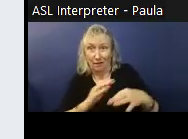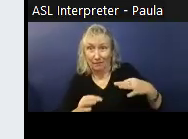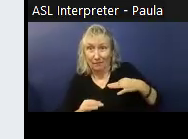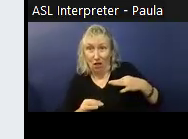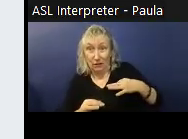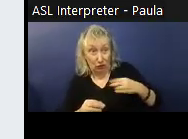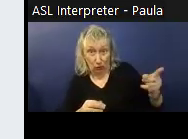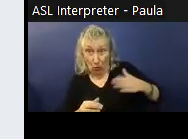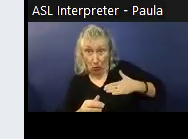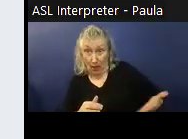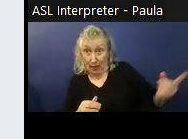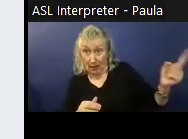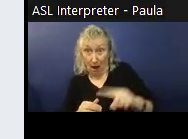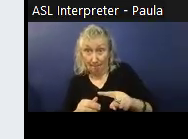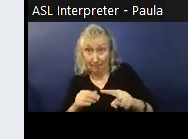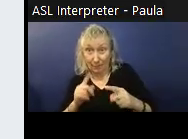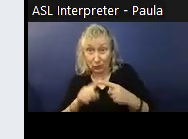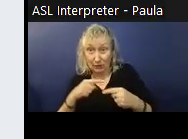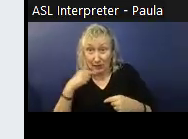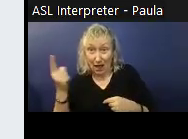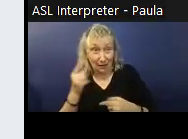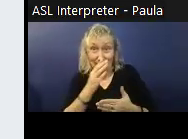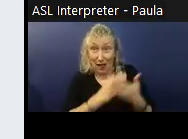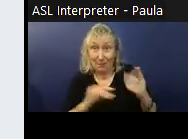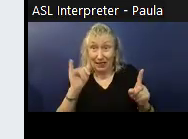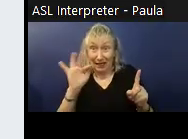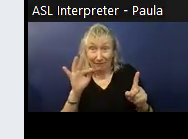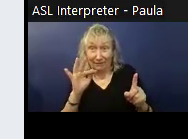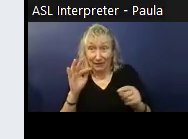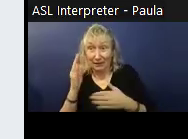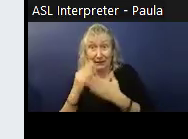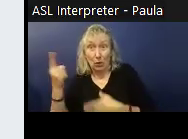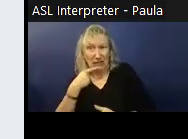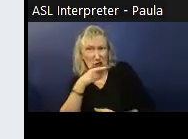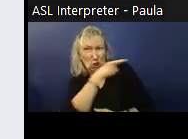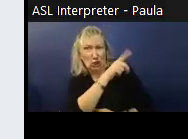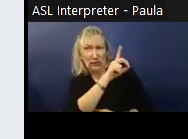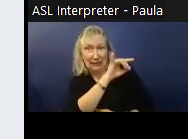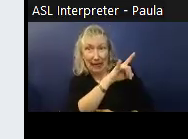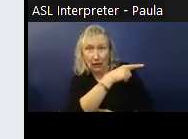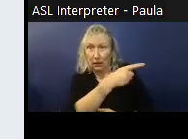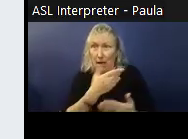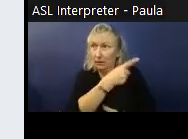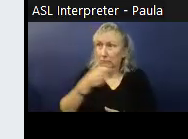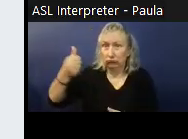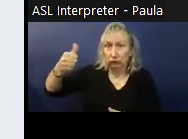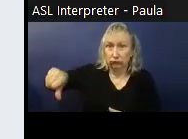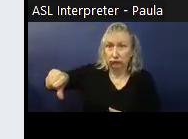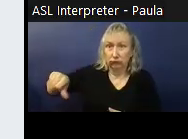can refuse to participate, they can also ask to have their union